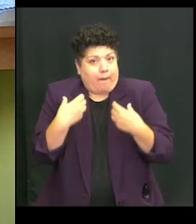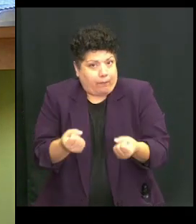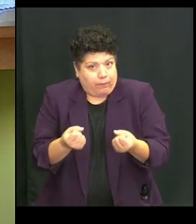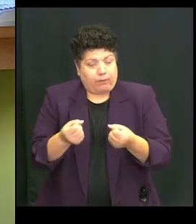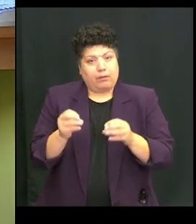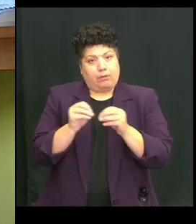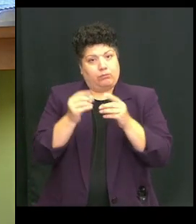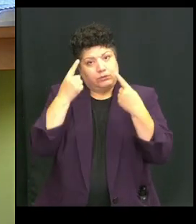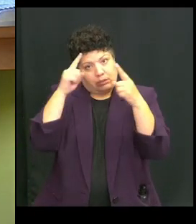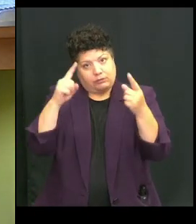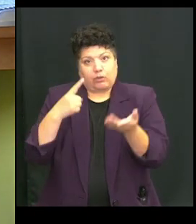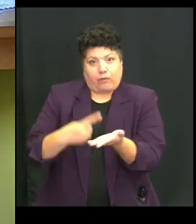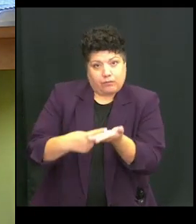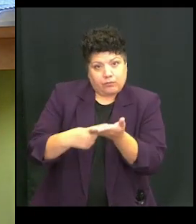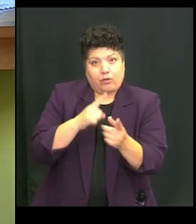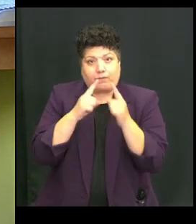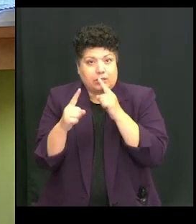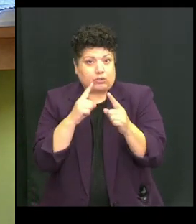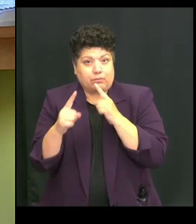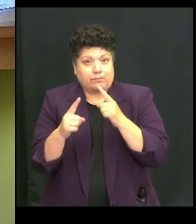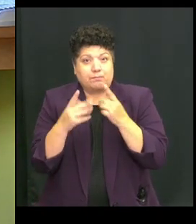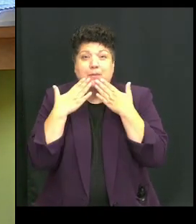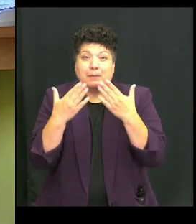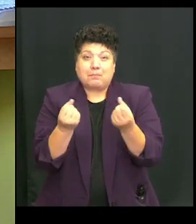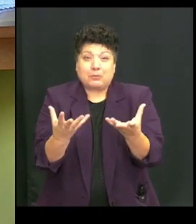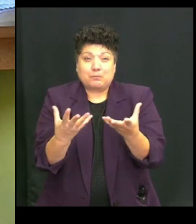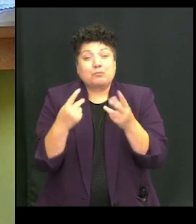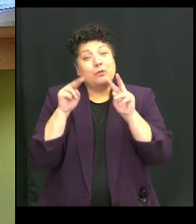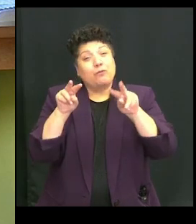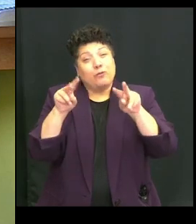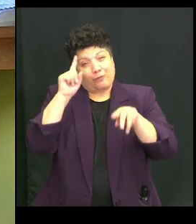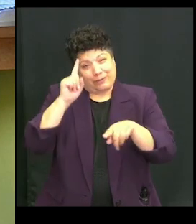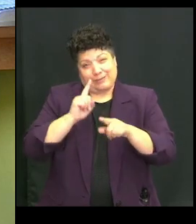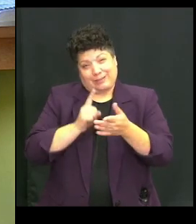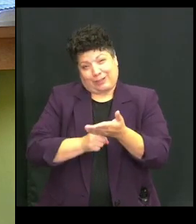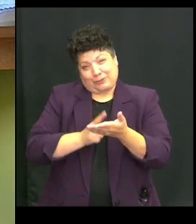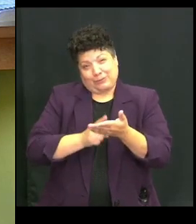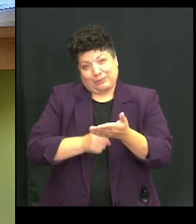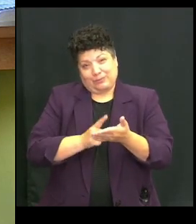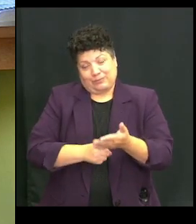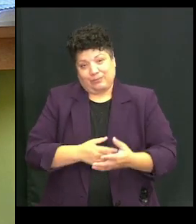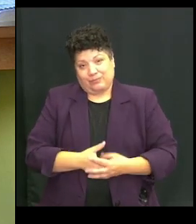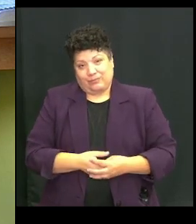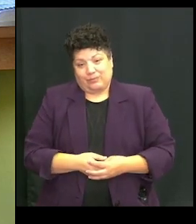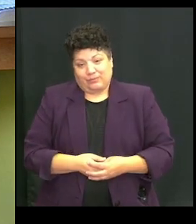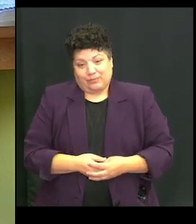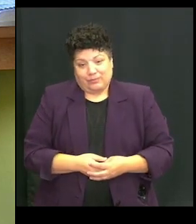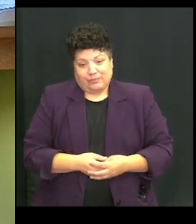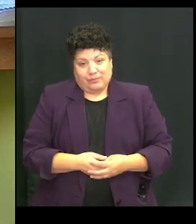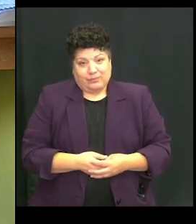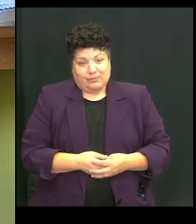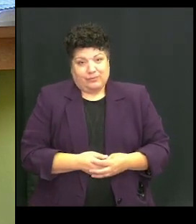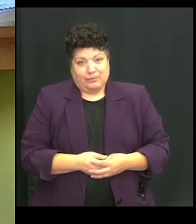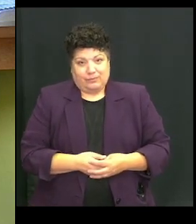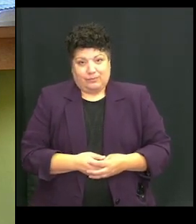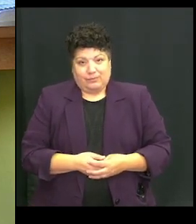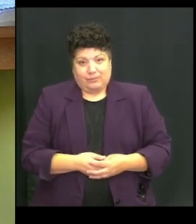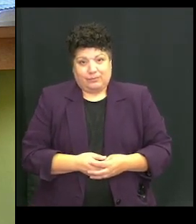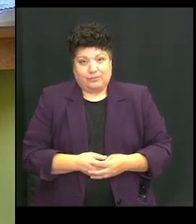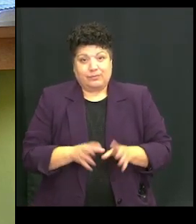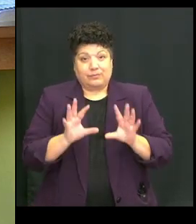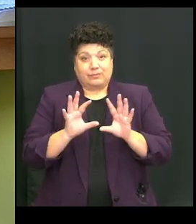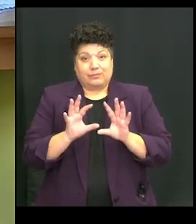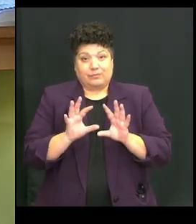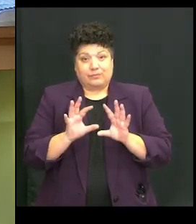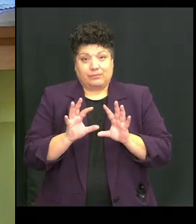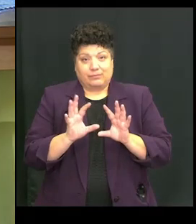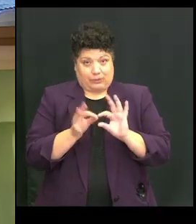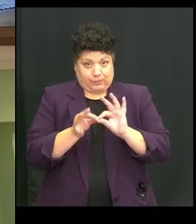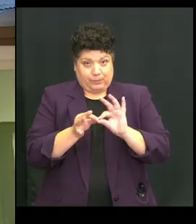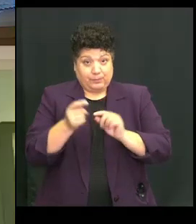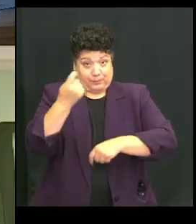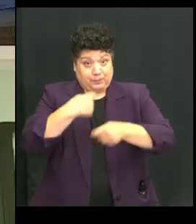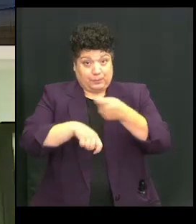So, thank you very much, and I look forward to the discussion.